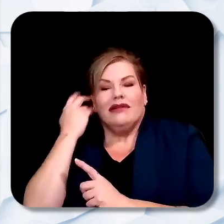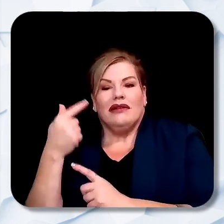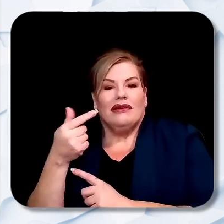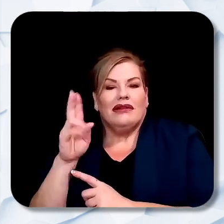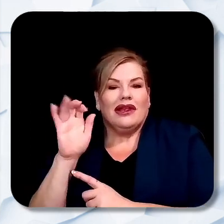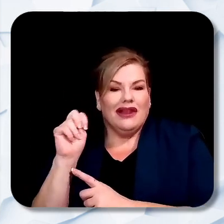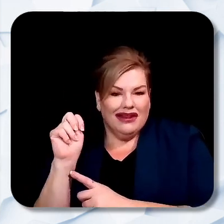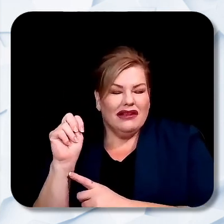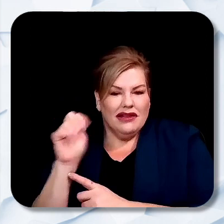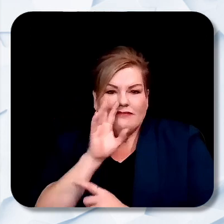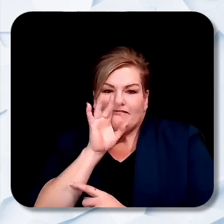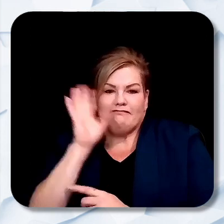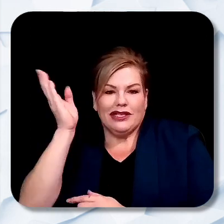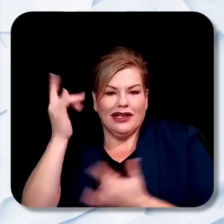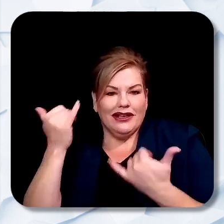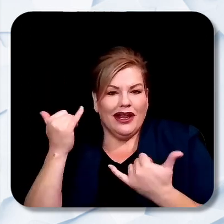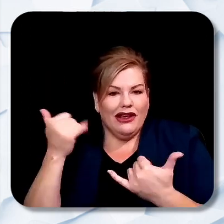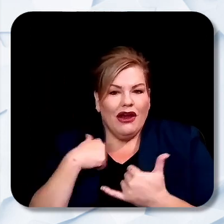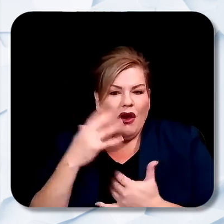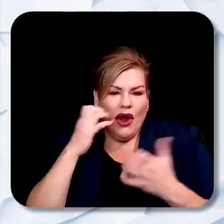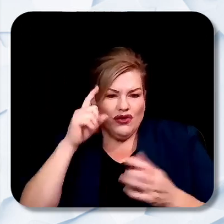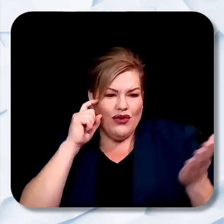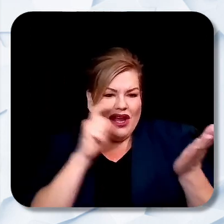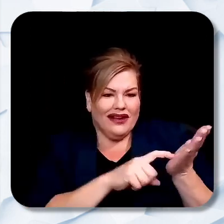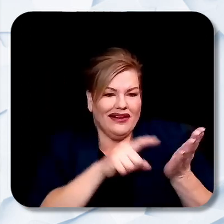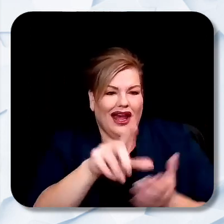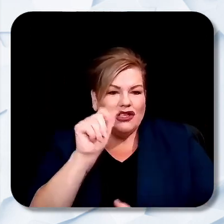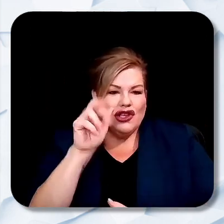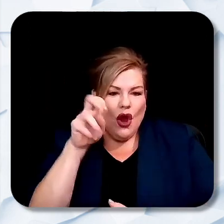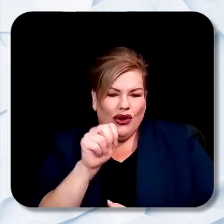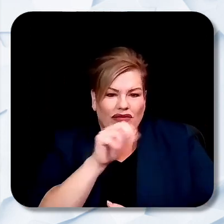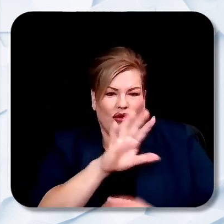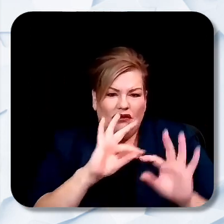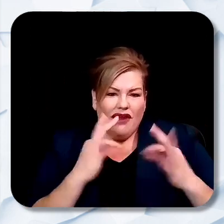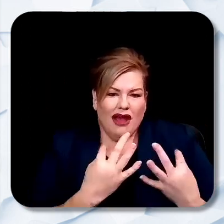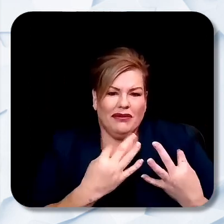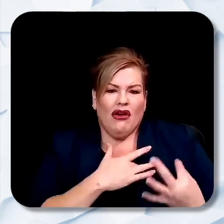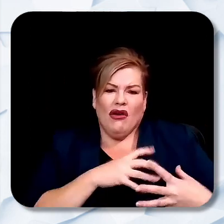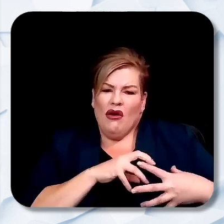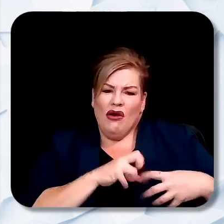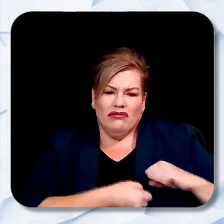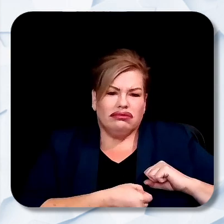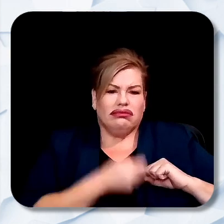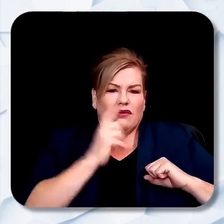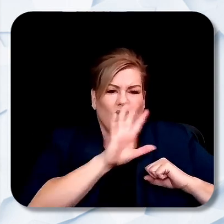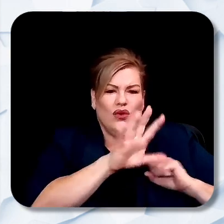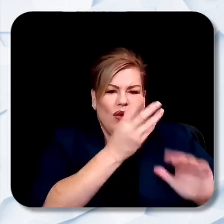to acknowledge that Laura in the to your family. Um! Our hearts break for your loss, and thank you for being willing